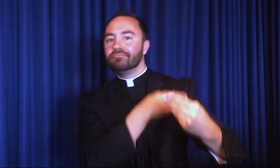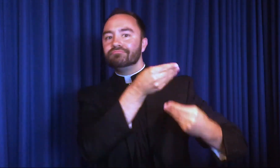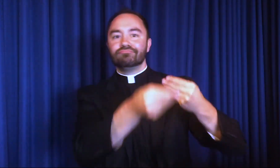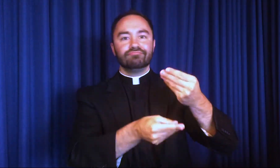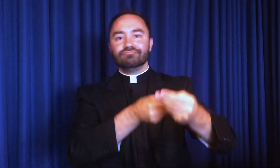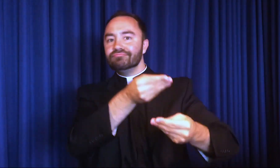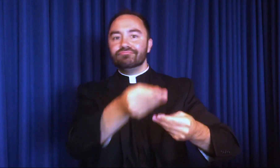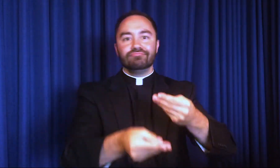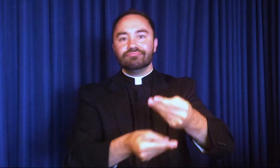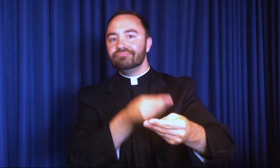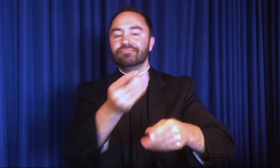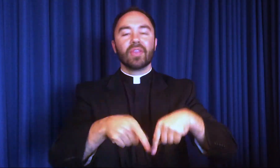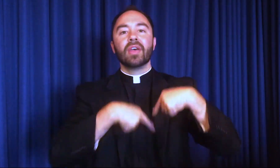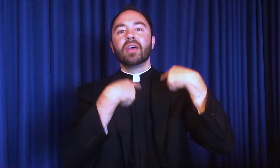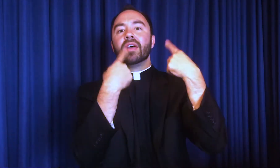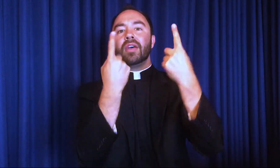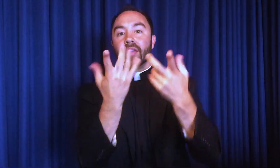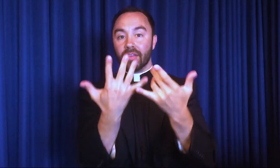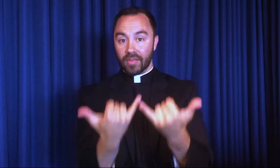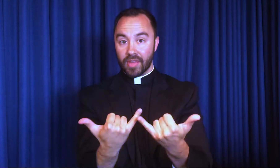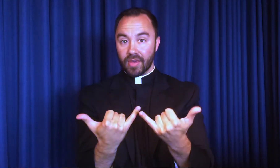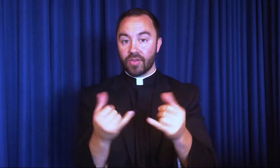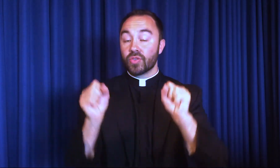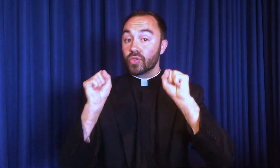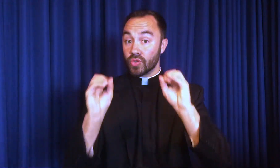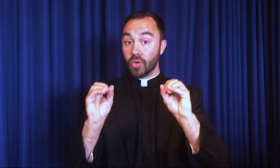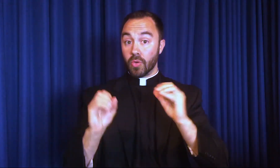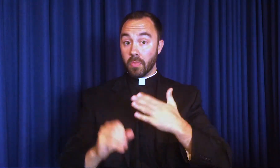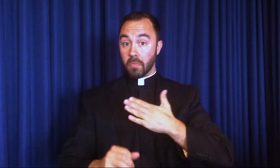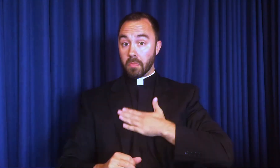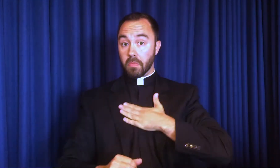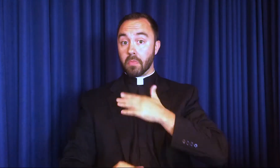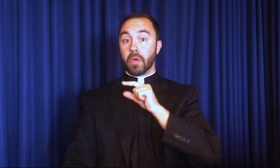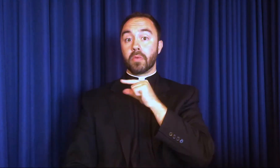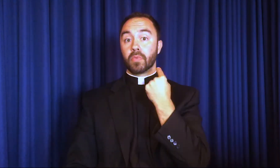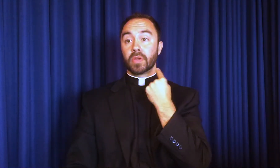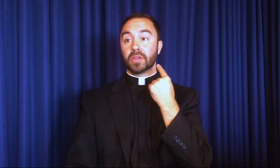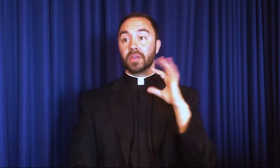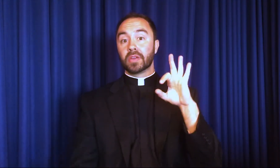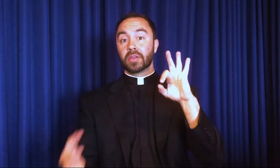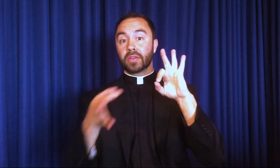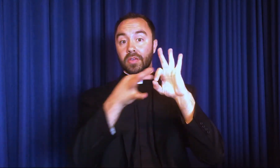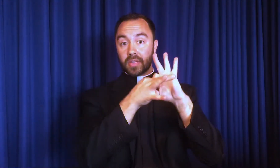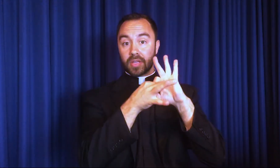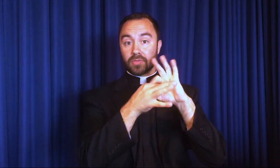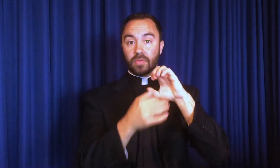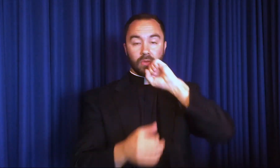others and all the way down through time until today. So, for example, my priesthood